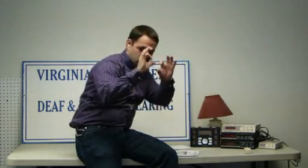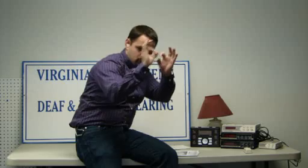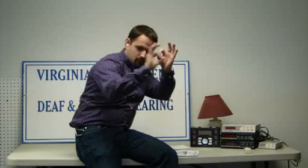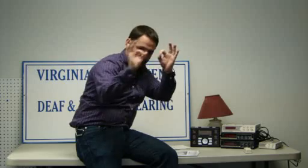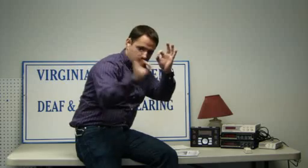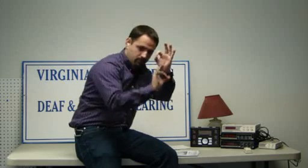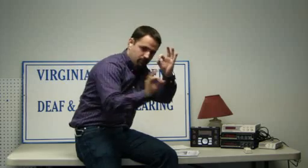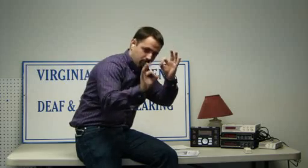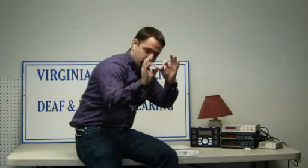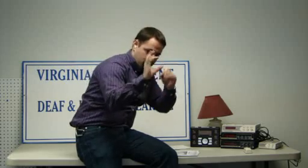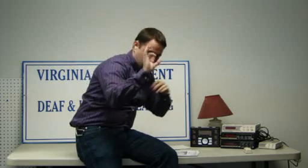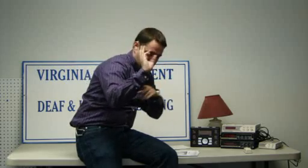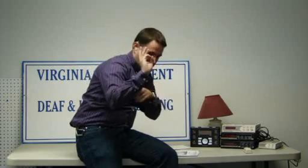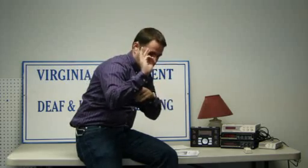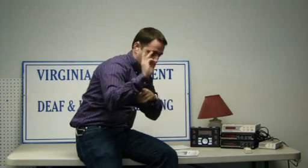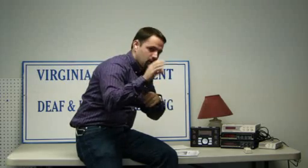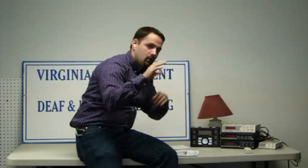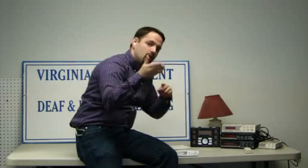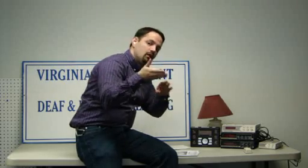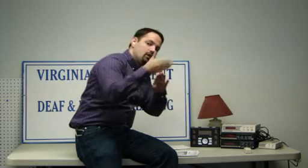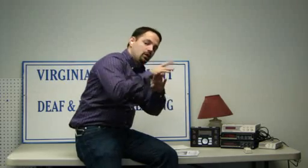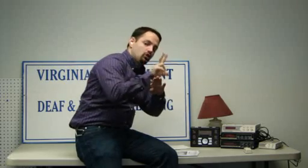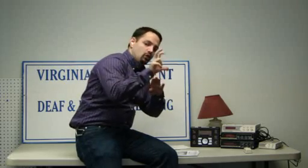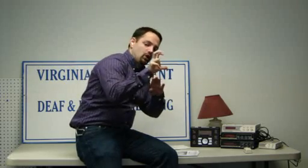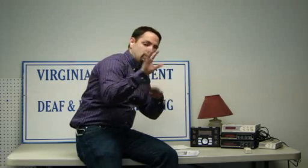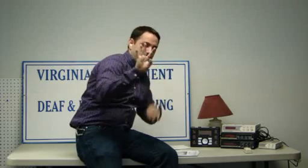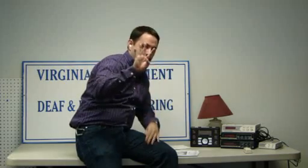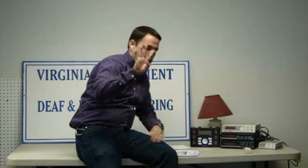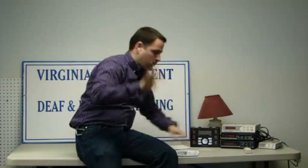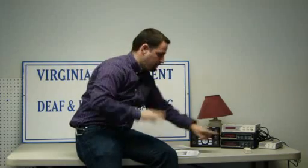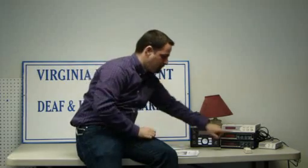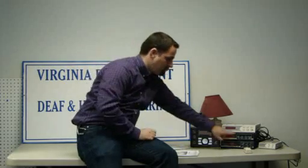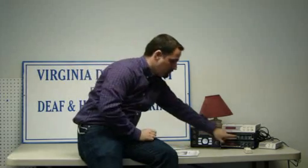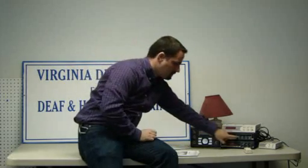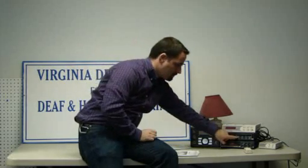with 6 display screens and before that, the 300